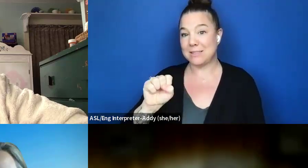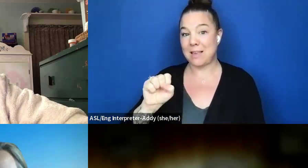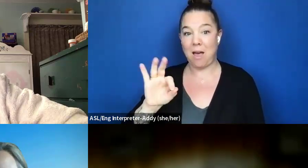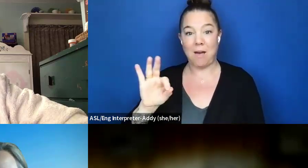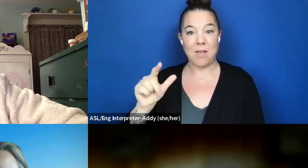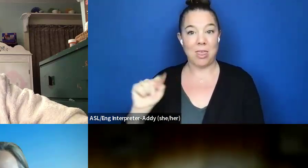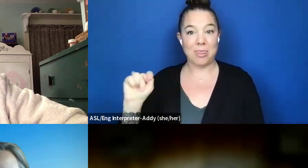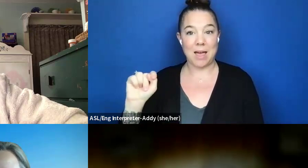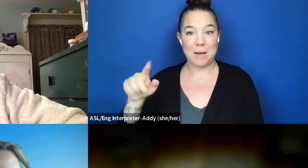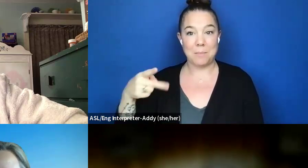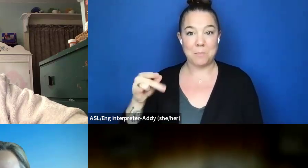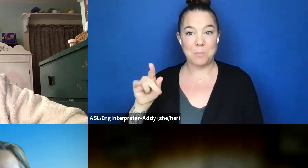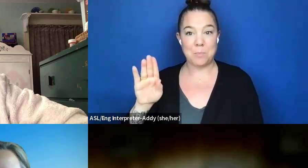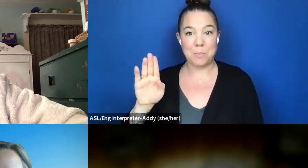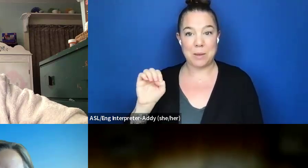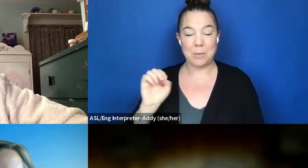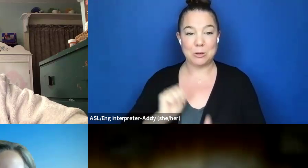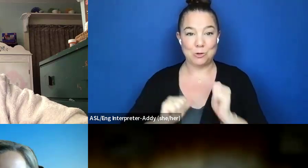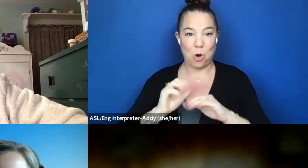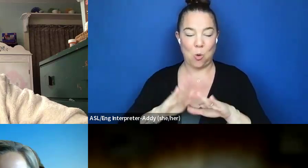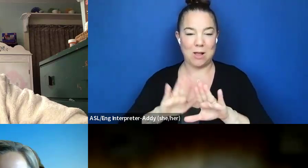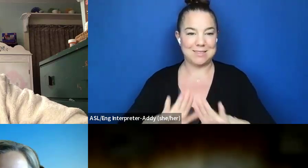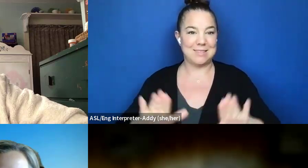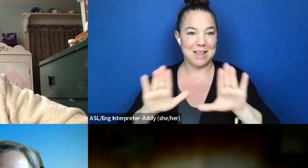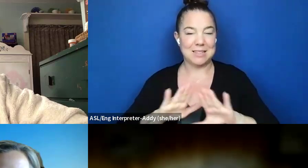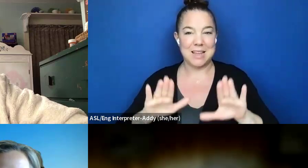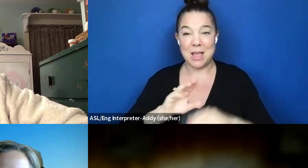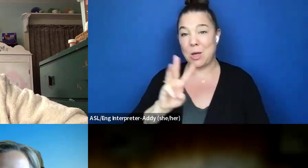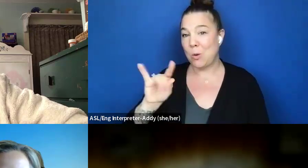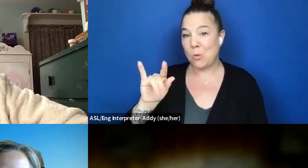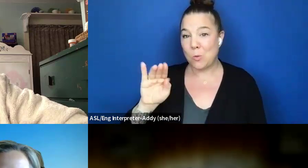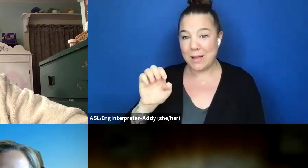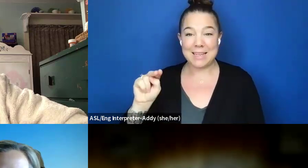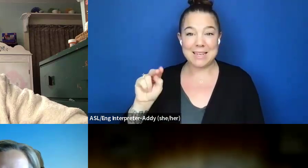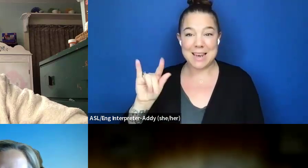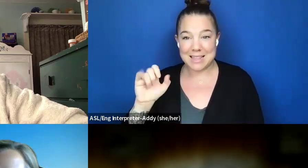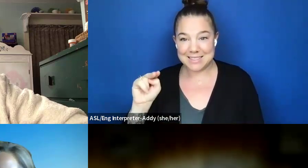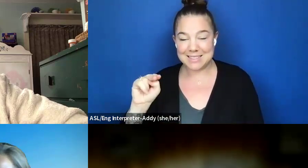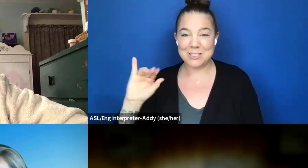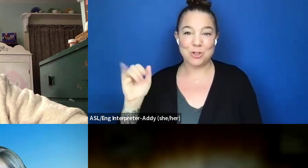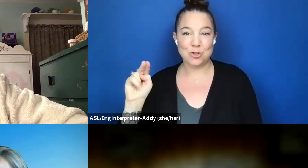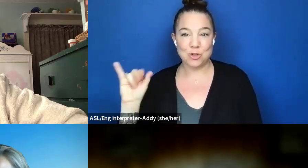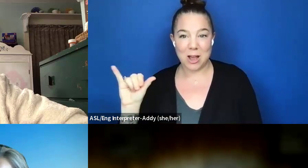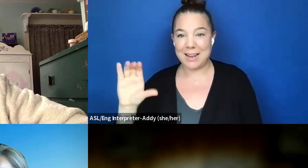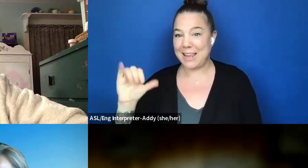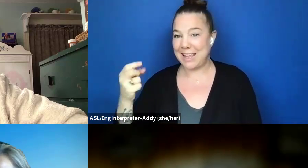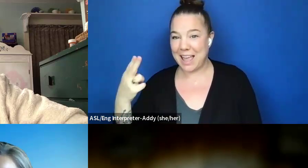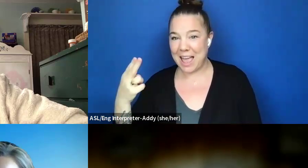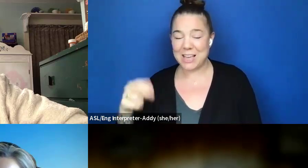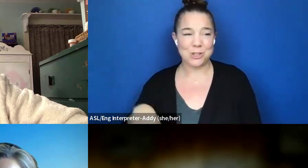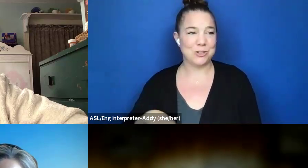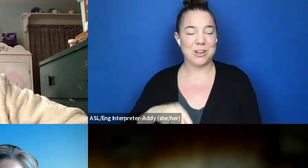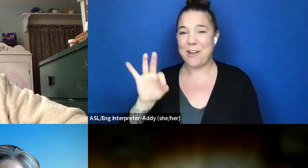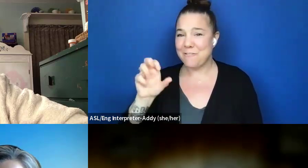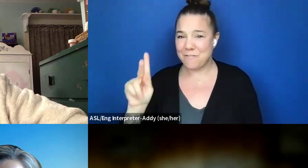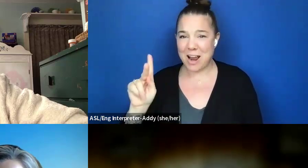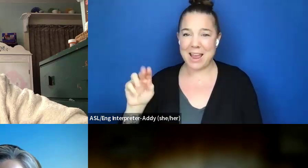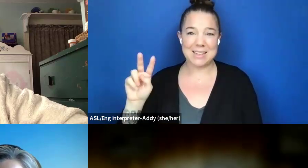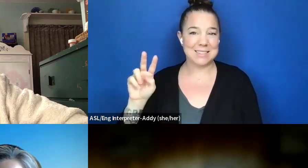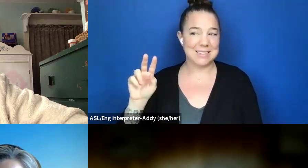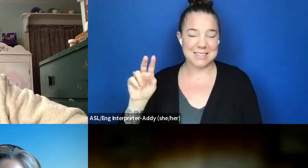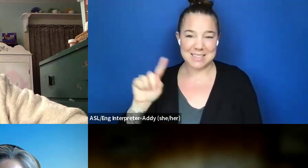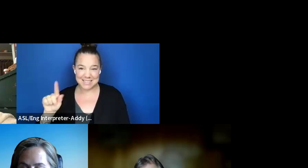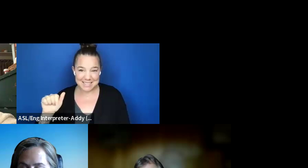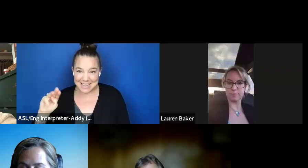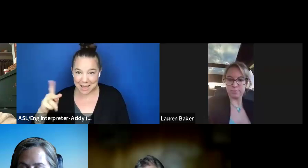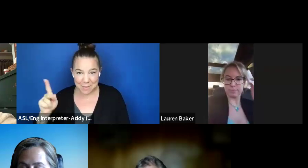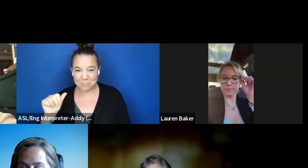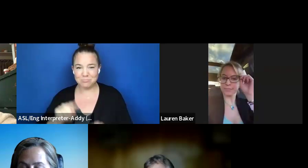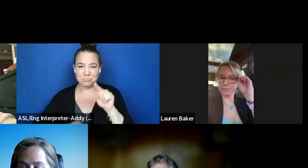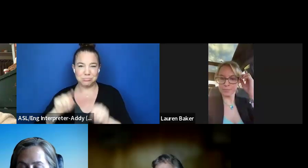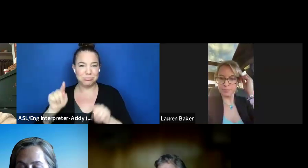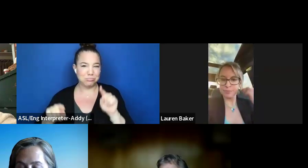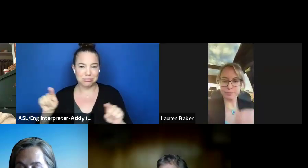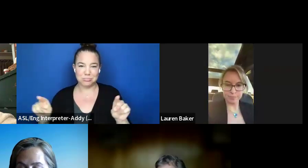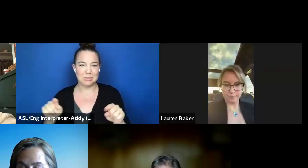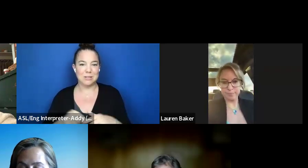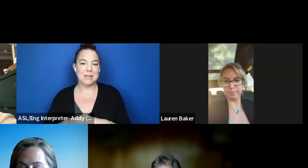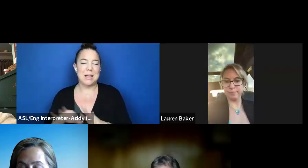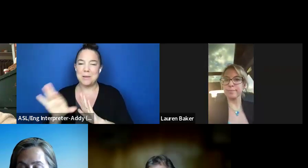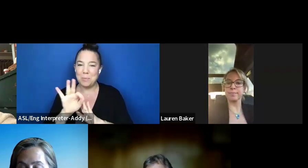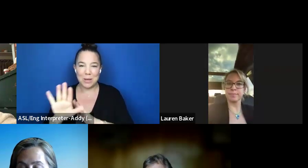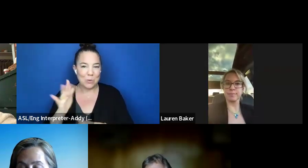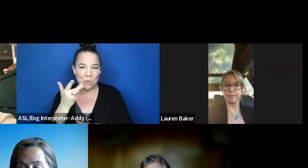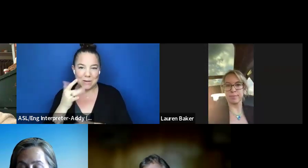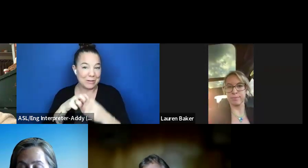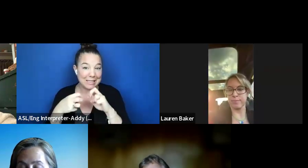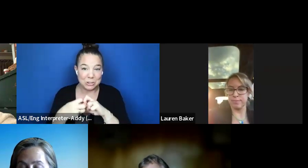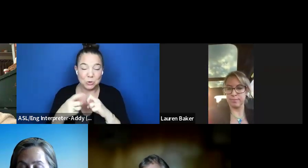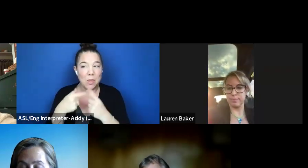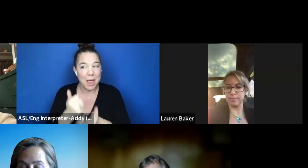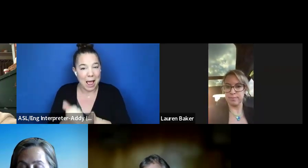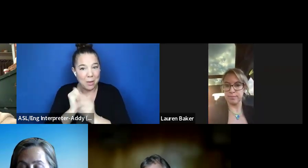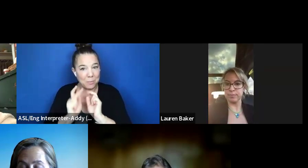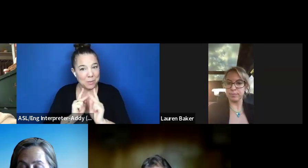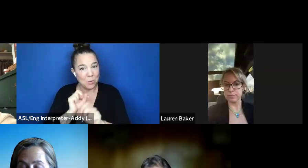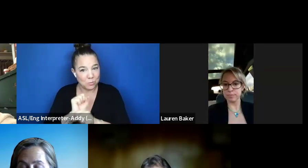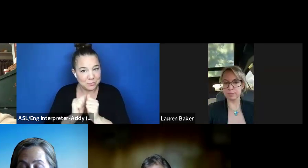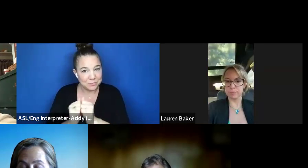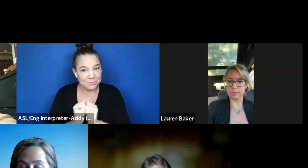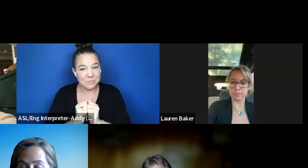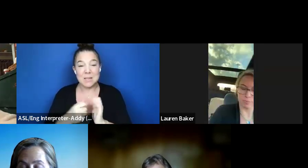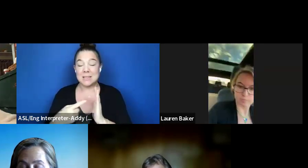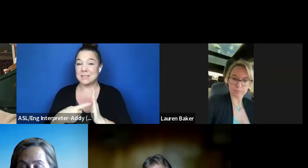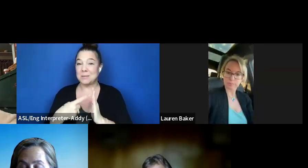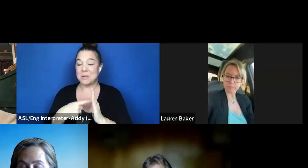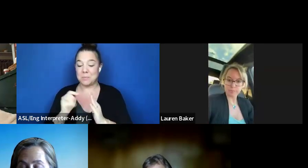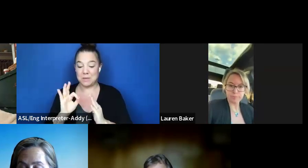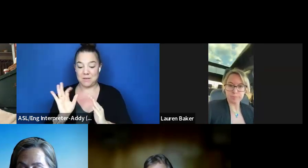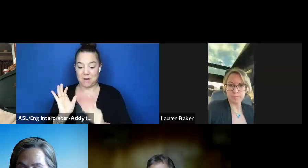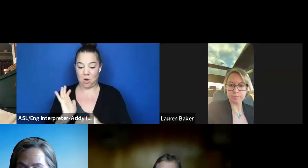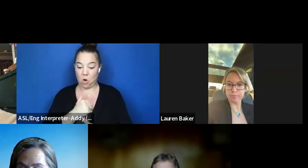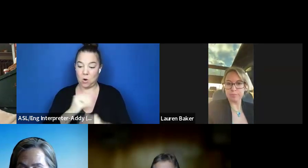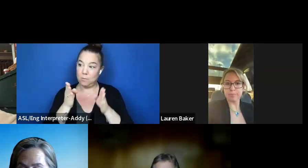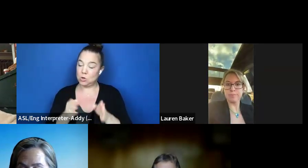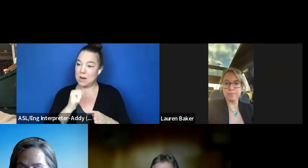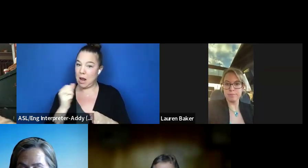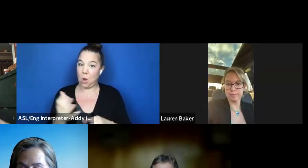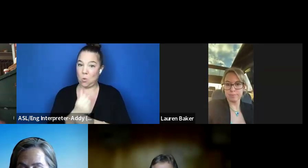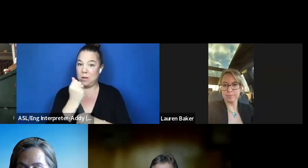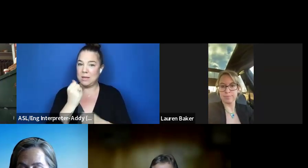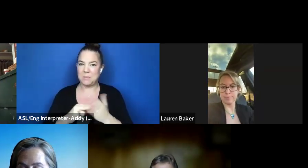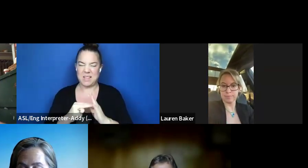Don Posh: Which went from like Willie Nelson and Johnny Cash to Frank Zappa. So you know, you just pick out these issues and let somebody else speak for you. But anyway, the thing is is that yeah, I think that sometimes when somebody's candidate doesn't win, they just say, Oh, that other person isn't. Gonna